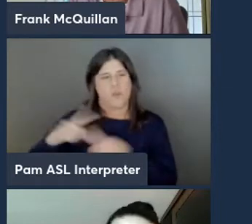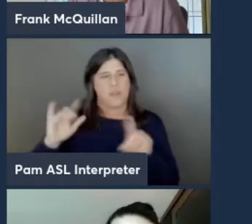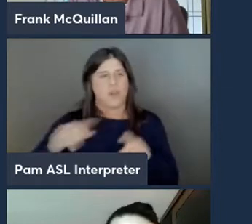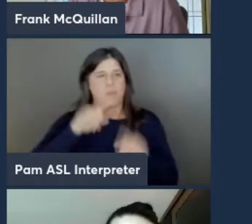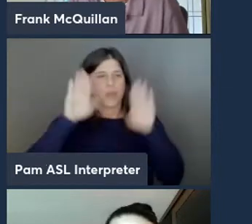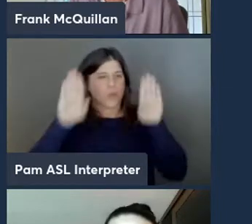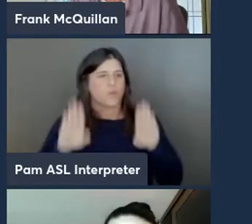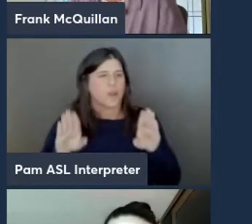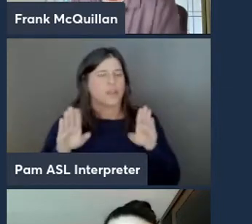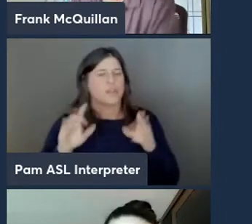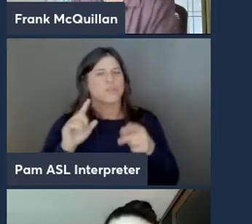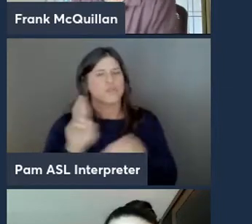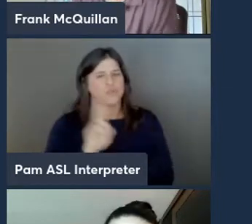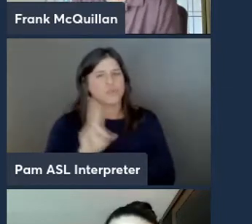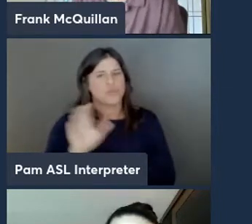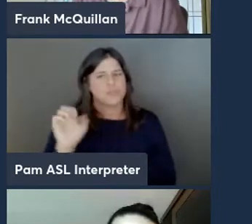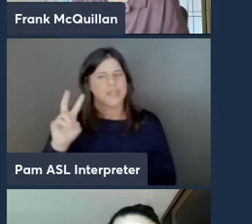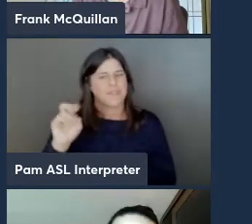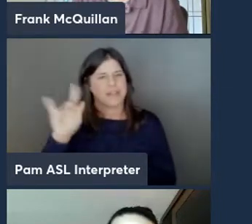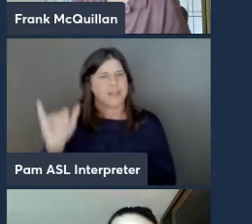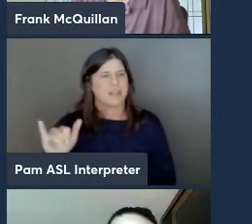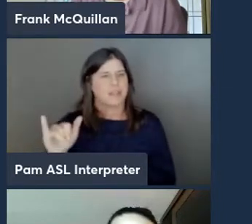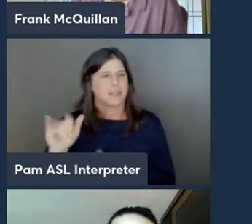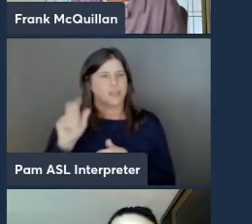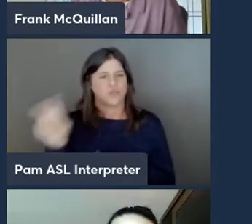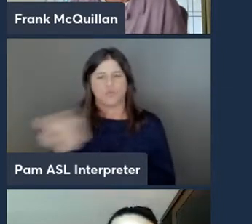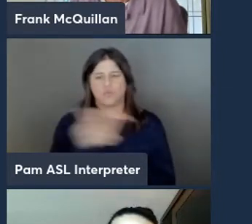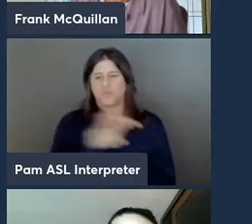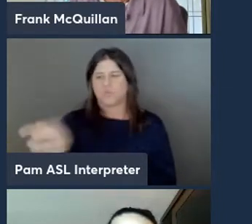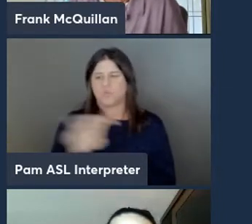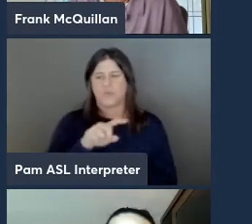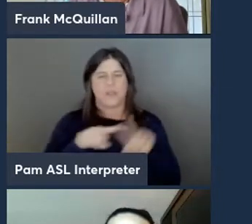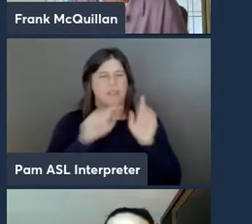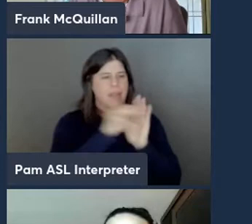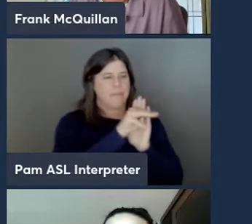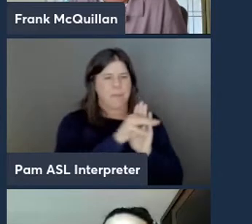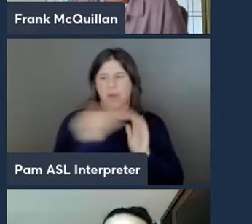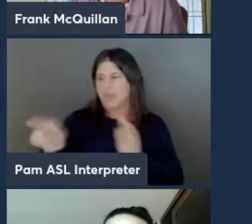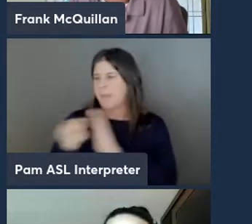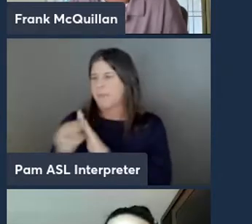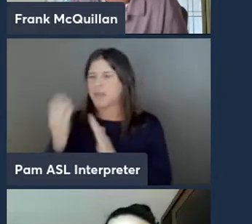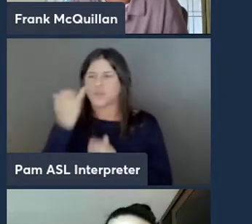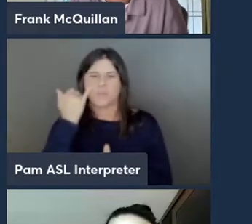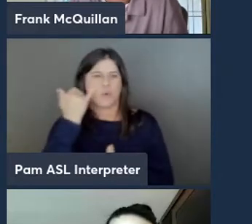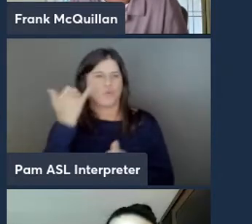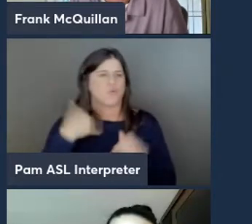to use Evidently to switch between different models, say that you have a stable product search model,